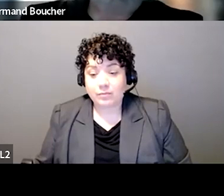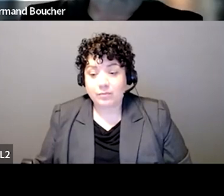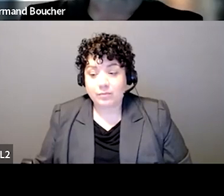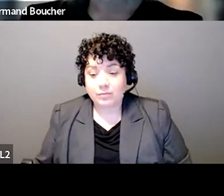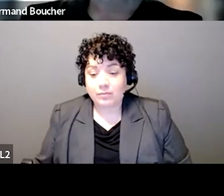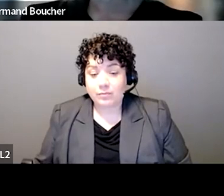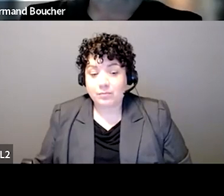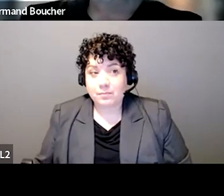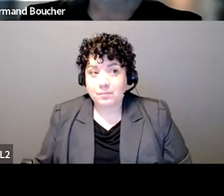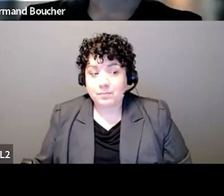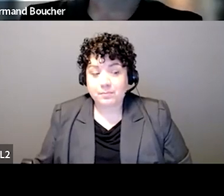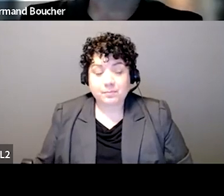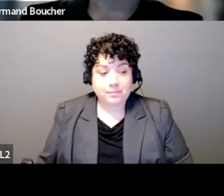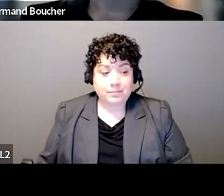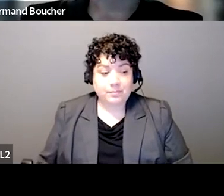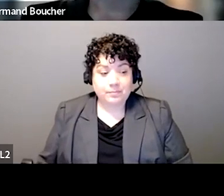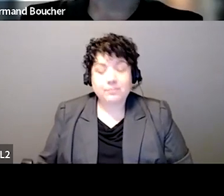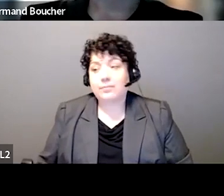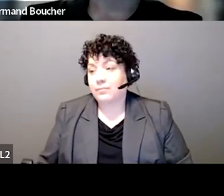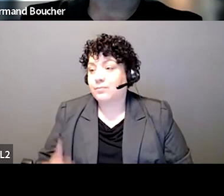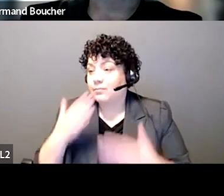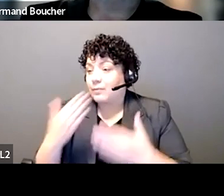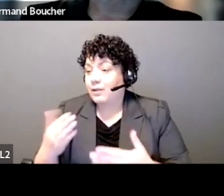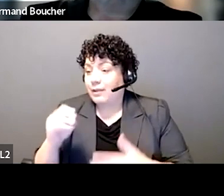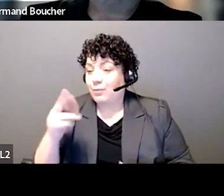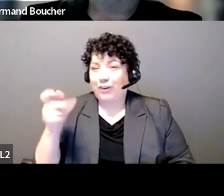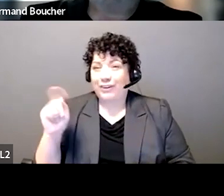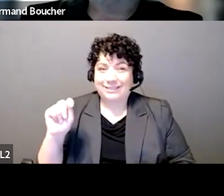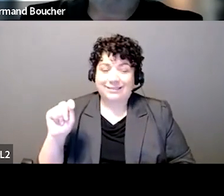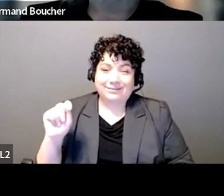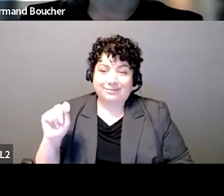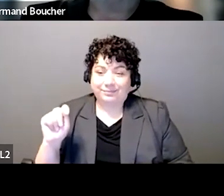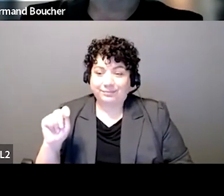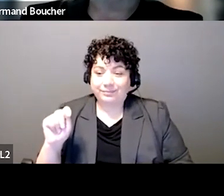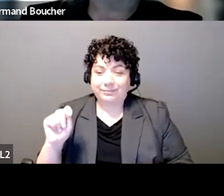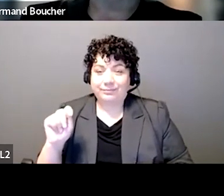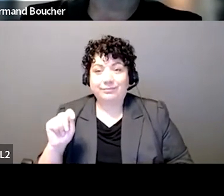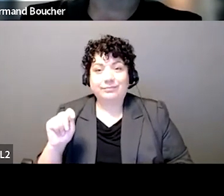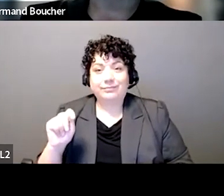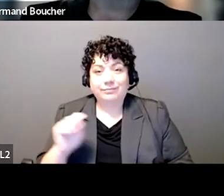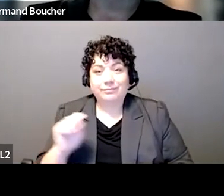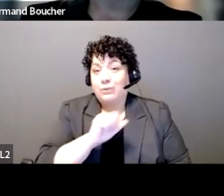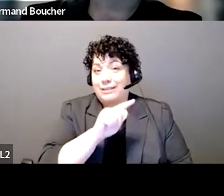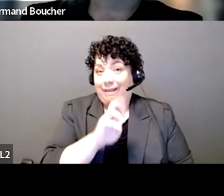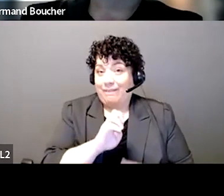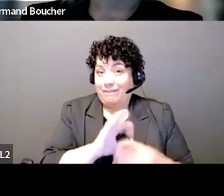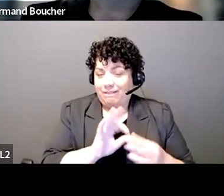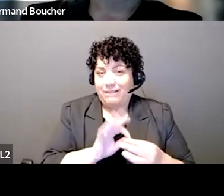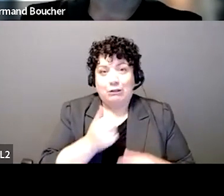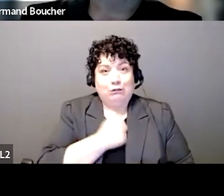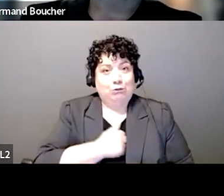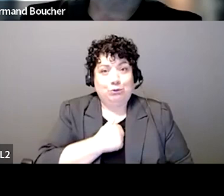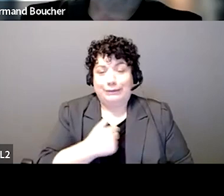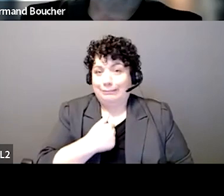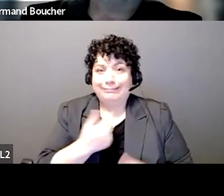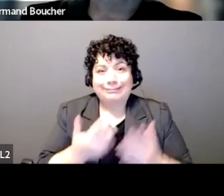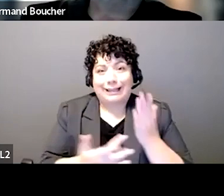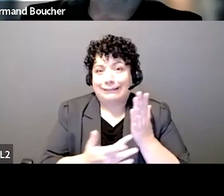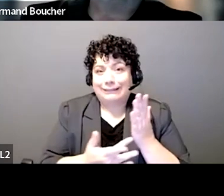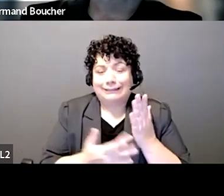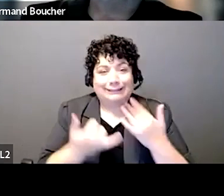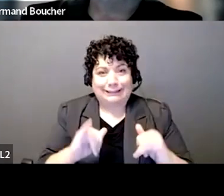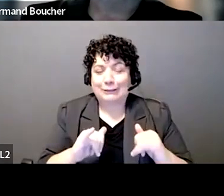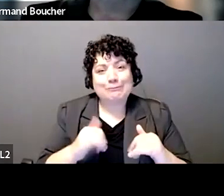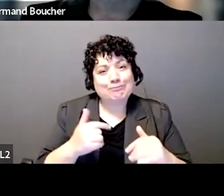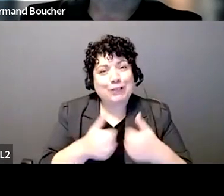ah and Steve is raising yeah Margaret that sorry I’m still technically challenged that is helpful